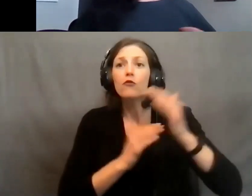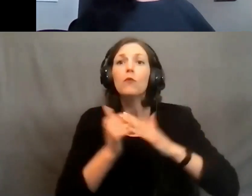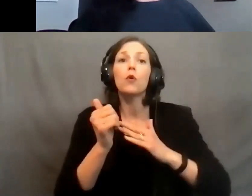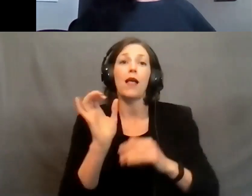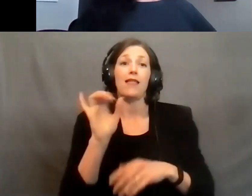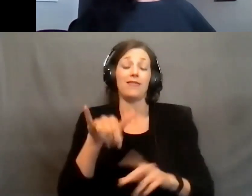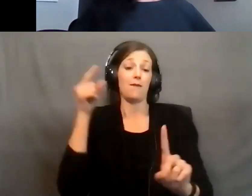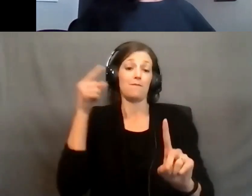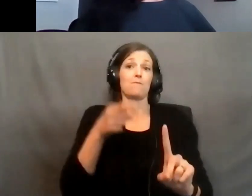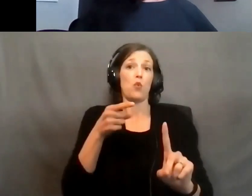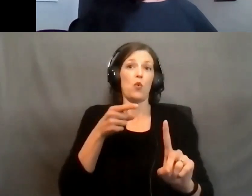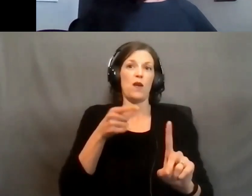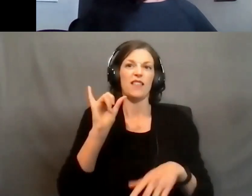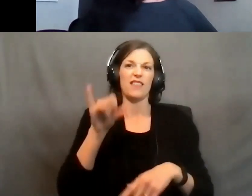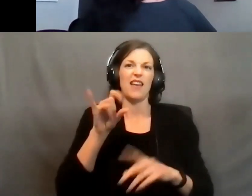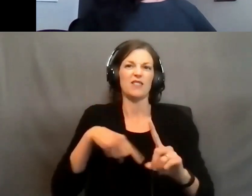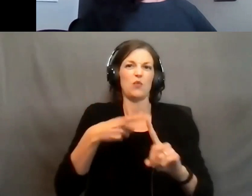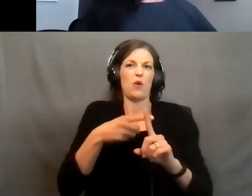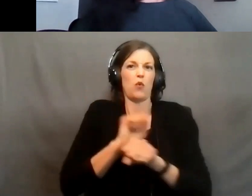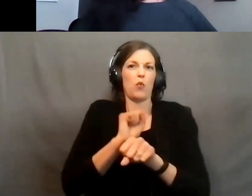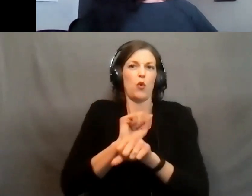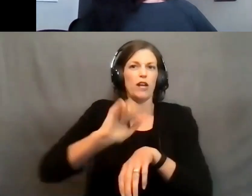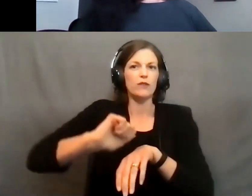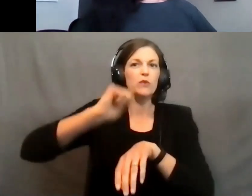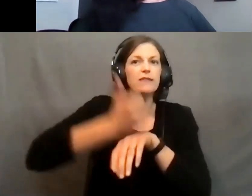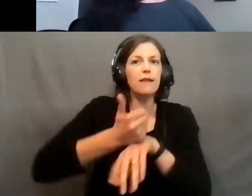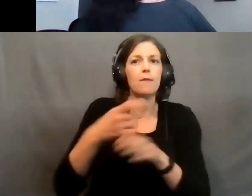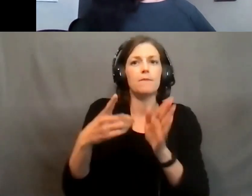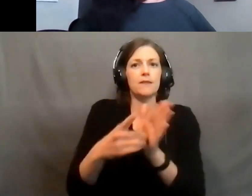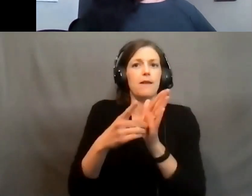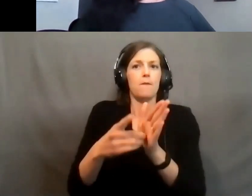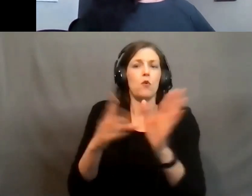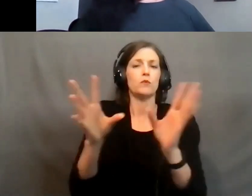that is where we are working on the demo 13:06:55 sessions so that way you have a few